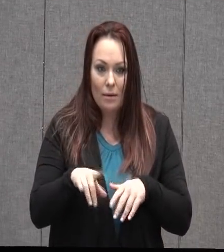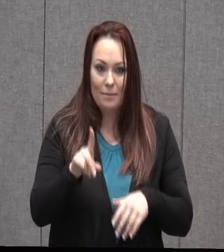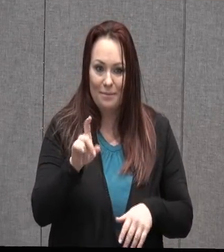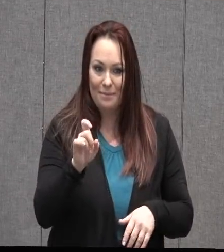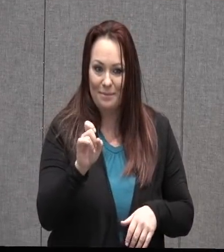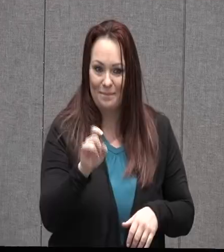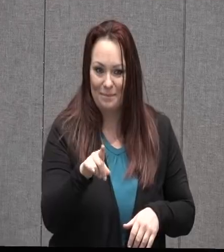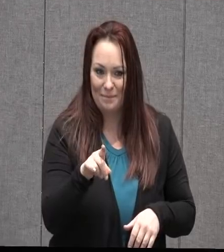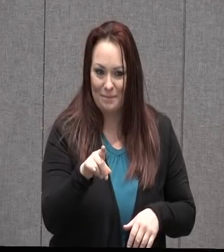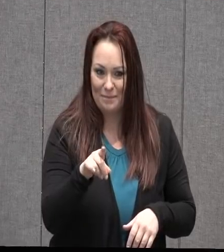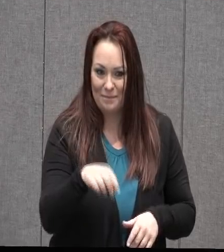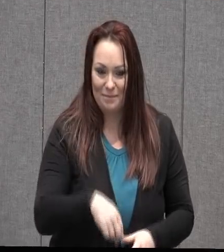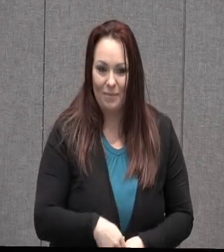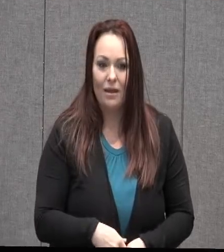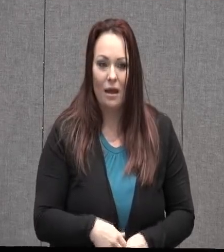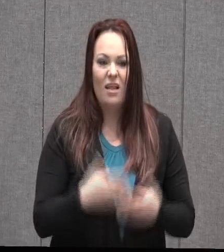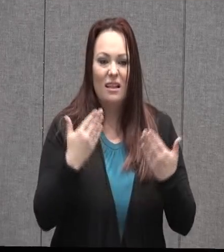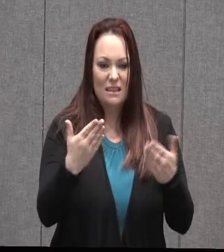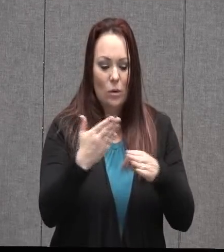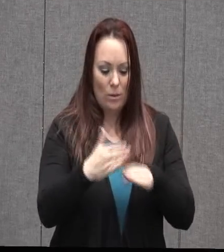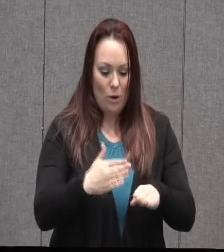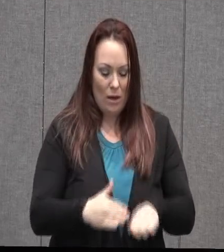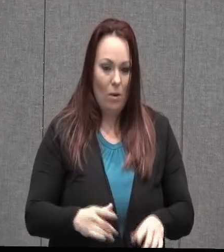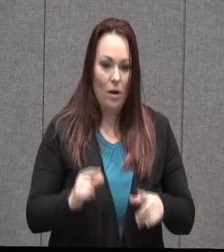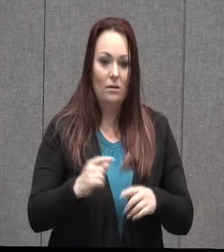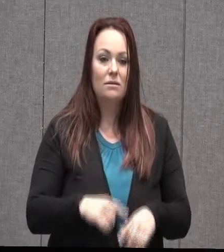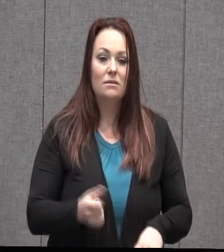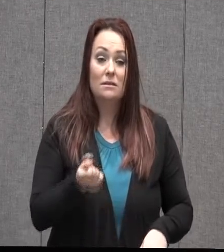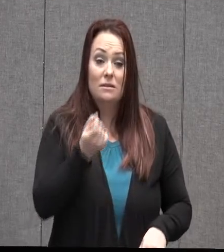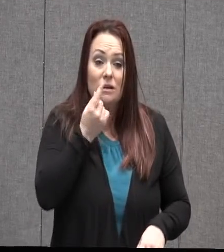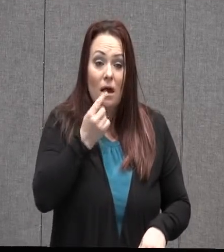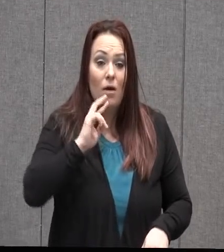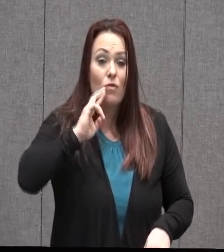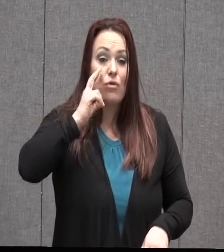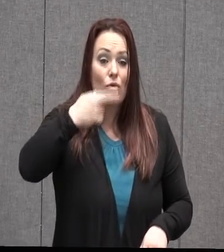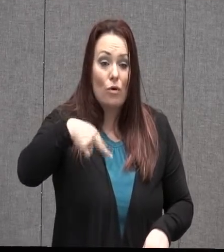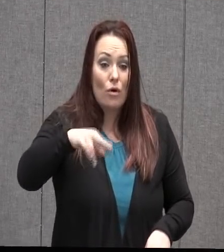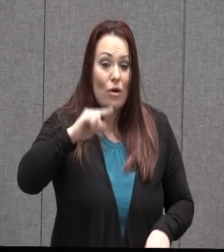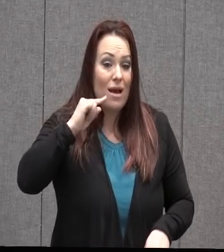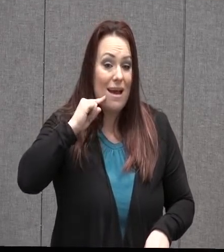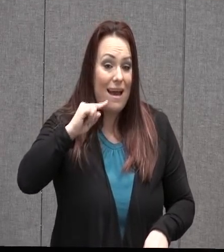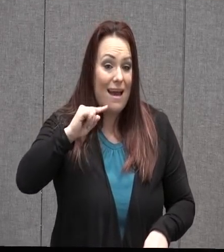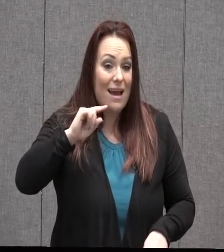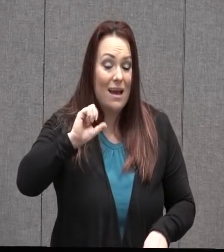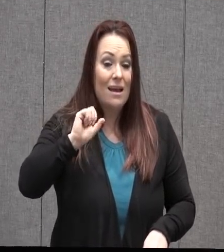Let's break this word apart maybe. Tuh-er-ah-sh.